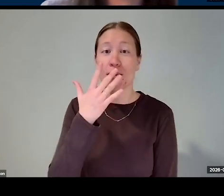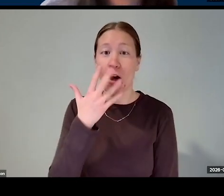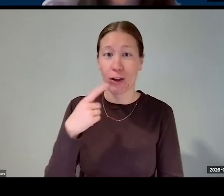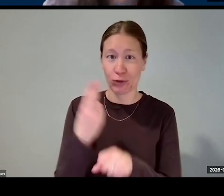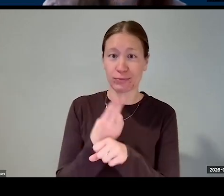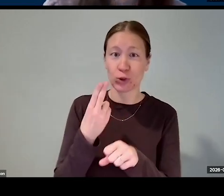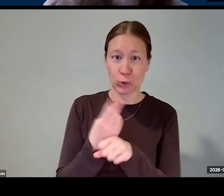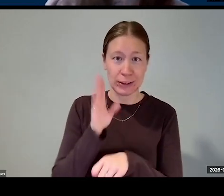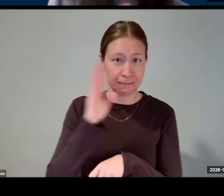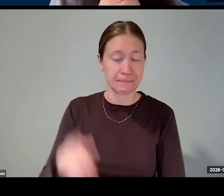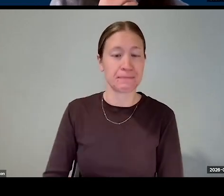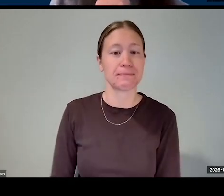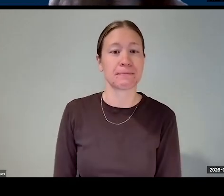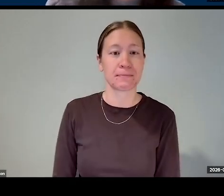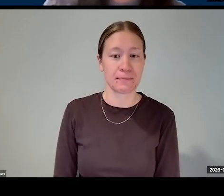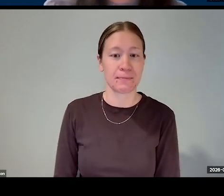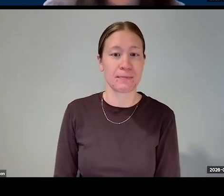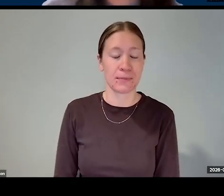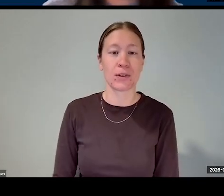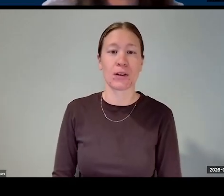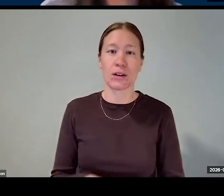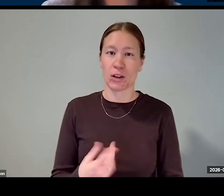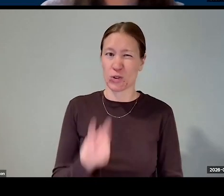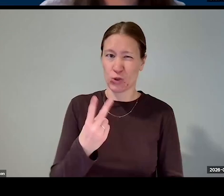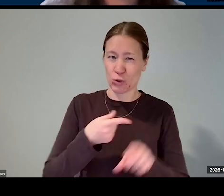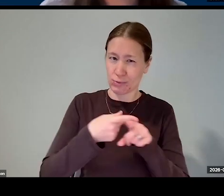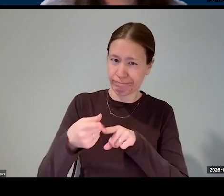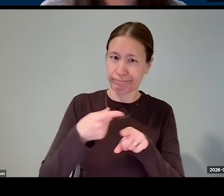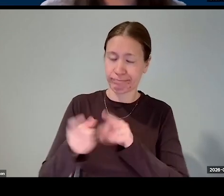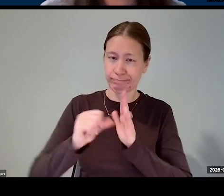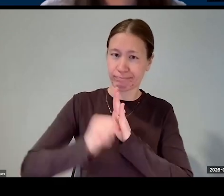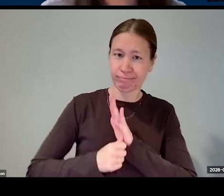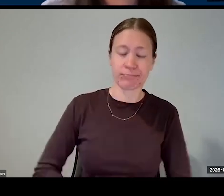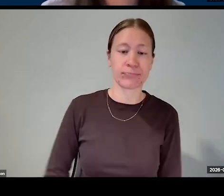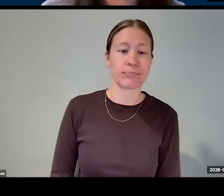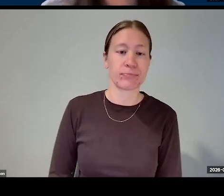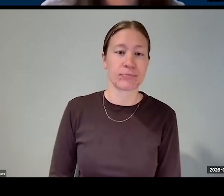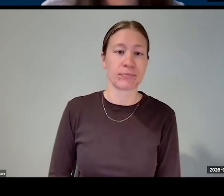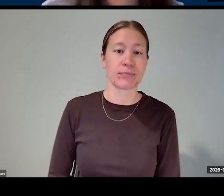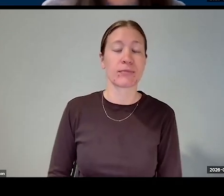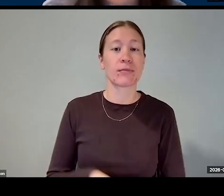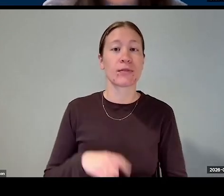So two main practices we want you all to think about. The first is to select text colors